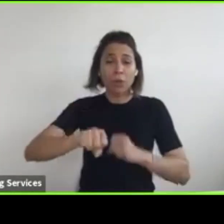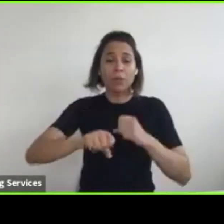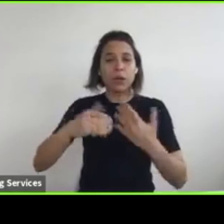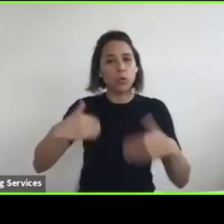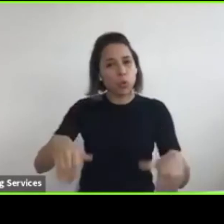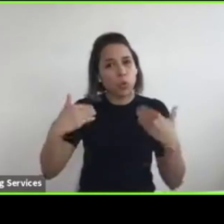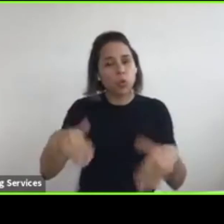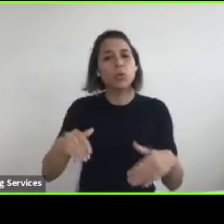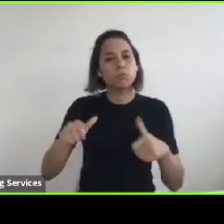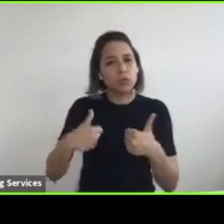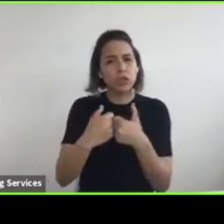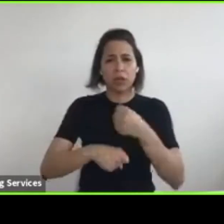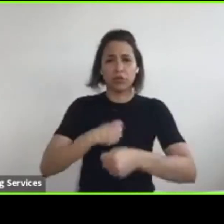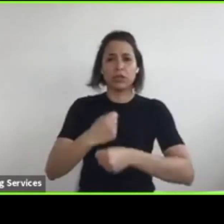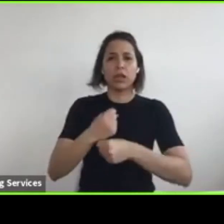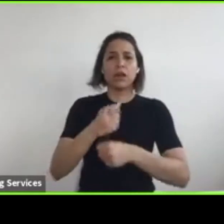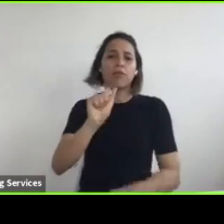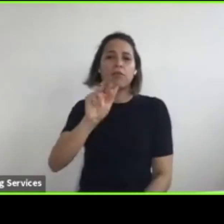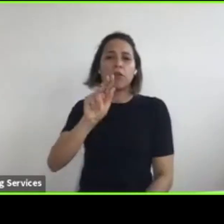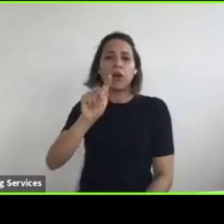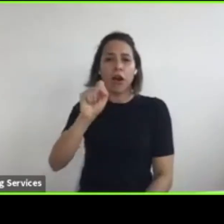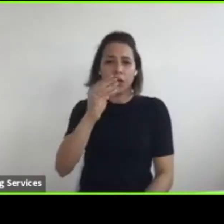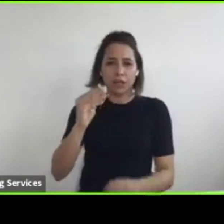OF RACIAL JUSTICE AND THE FIGHT TO DISMANTLE ABLEISM AND XENOPHOBIA